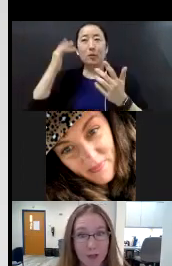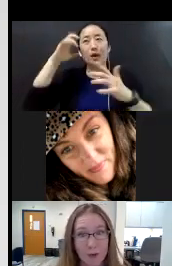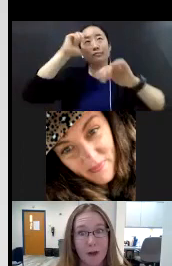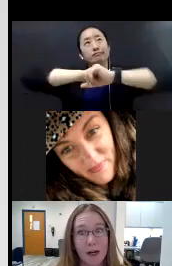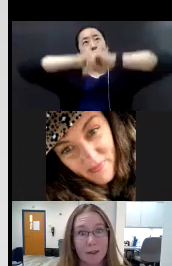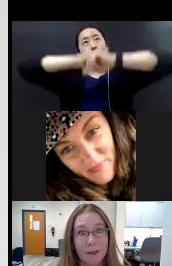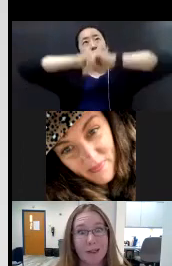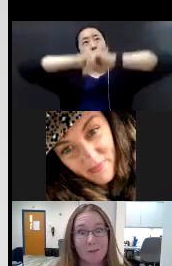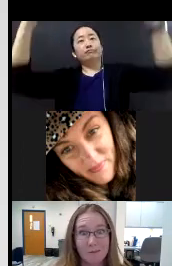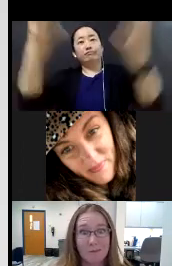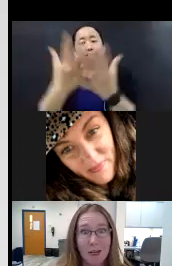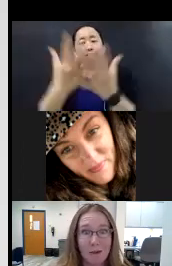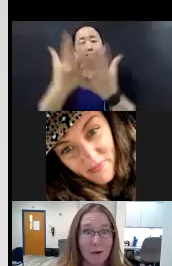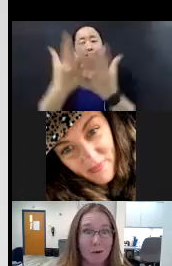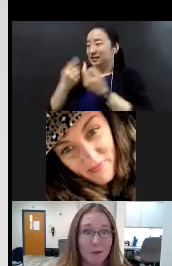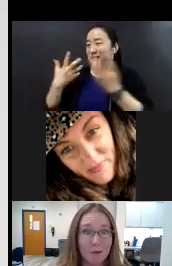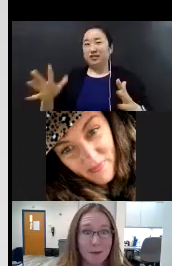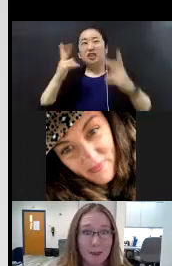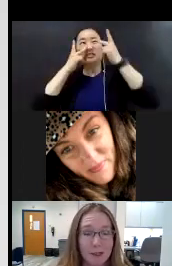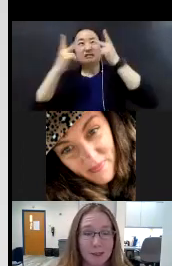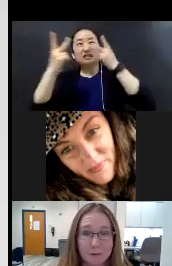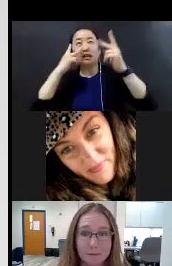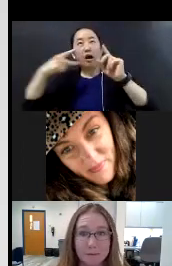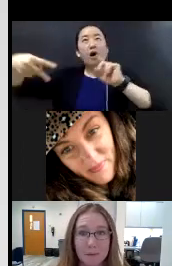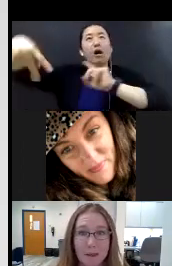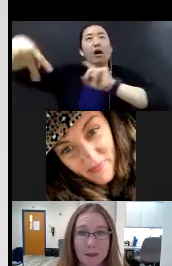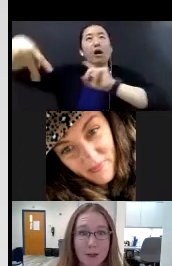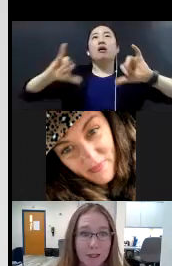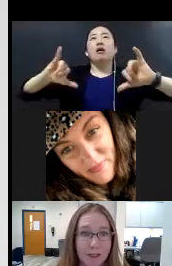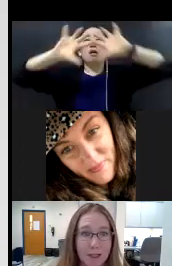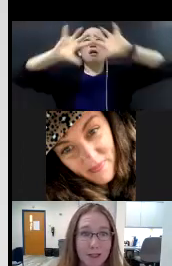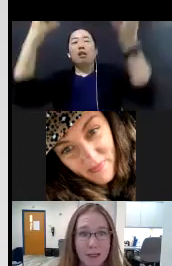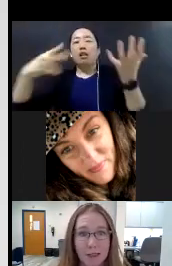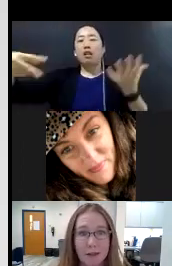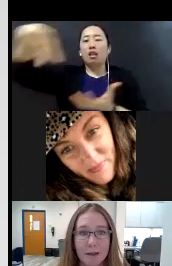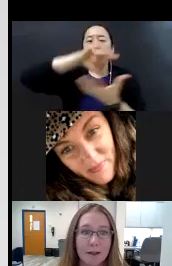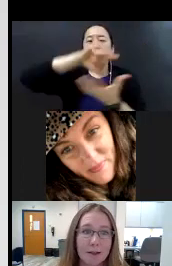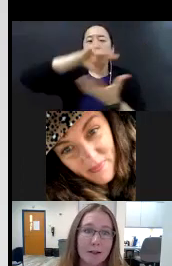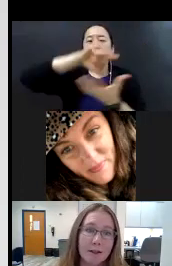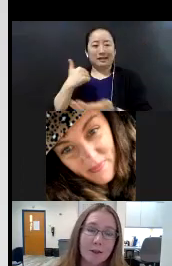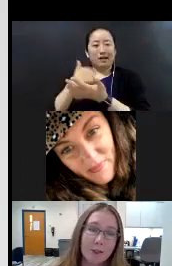ENVIRONMENT SO THEY CAN MAKE REFERRALS FOR DIFFERENT SERVICES AS NEEDED.